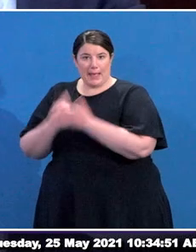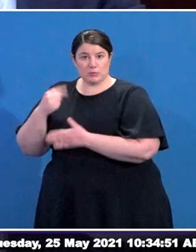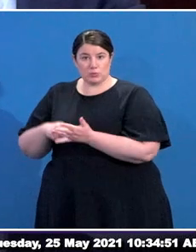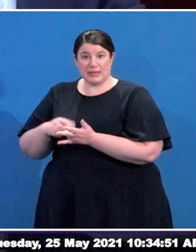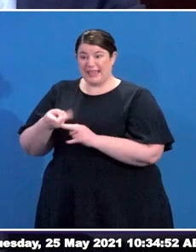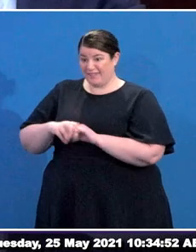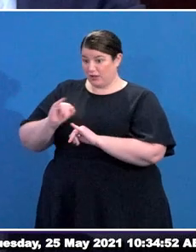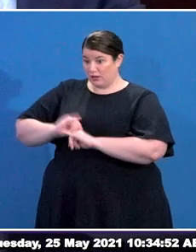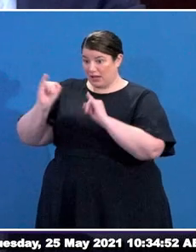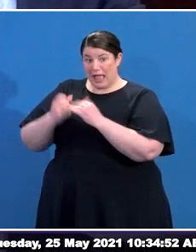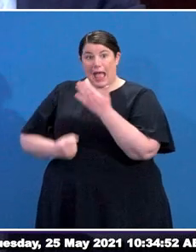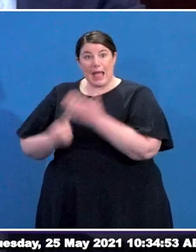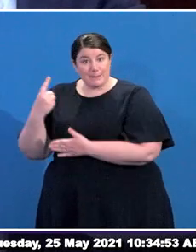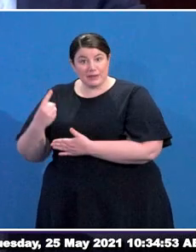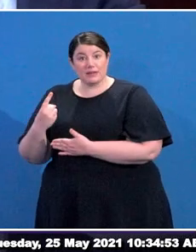people were afraid to go to management.